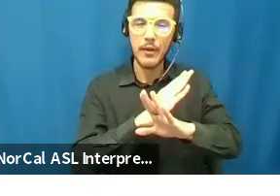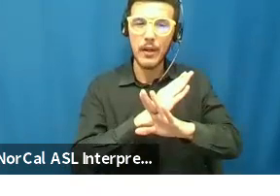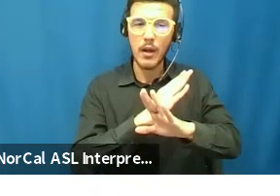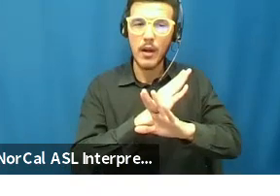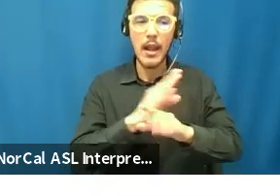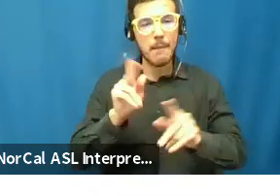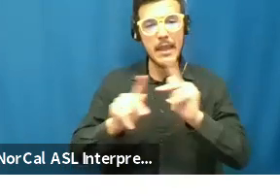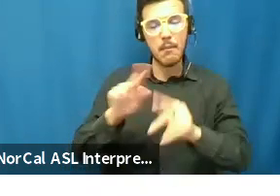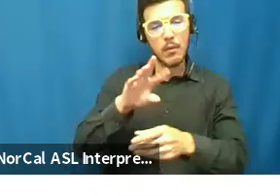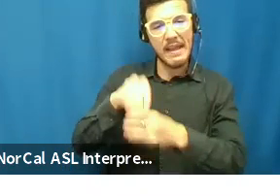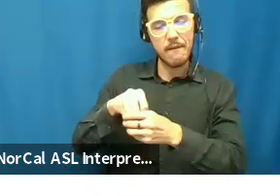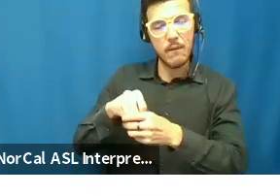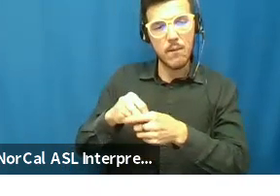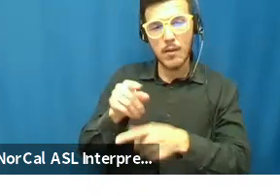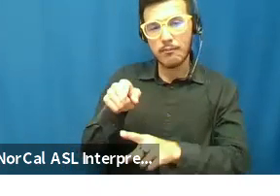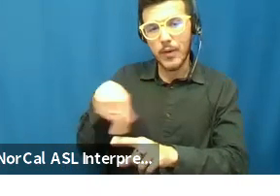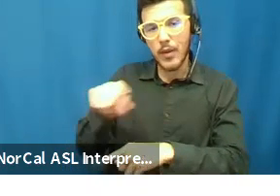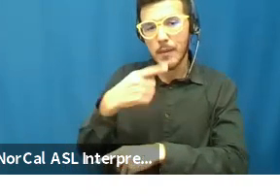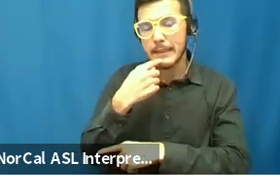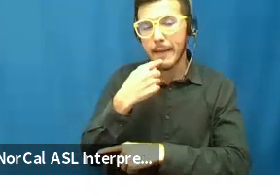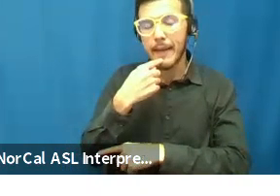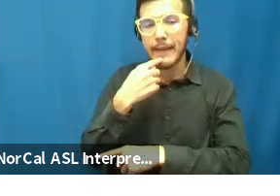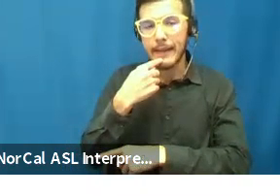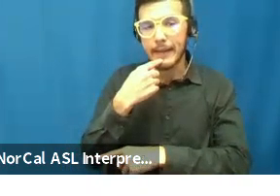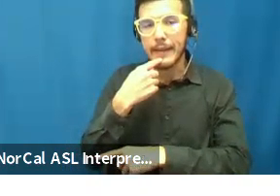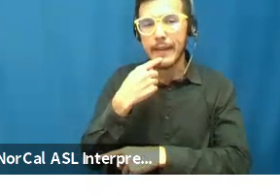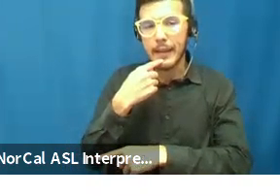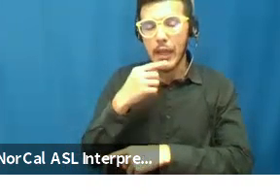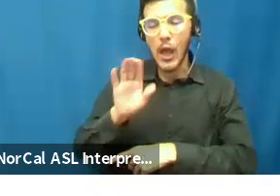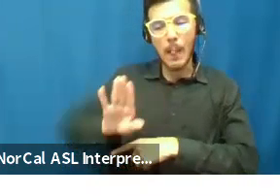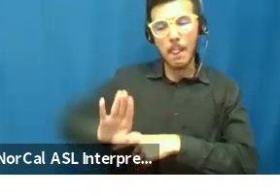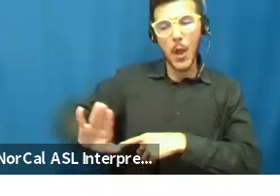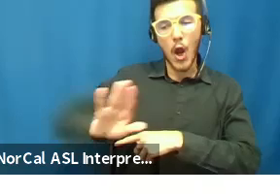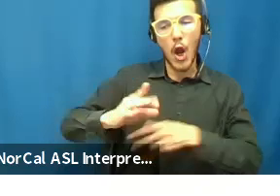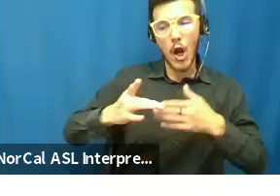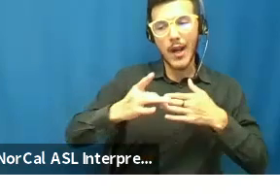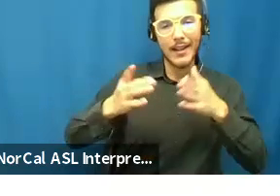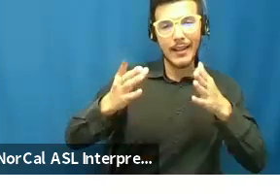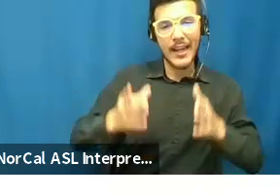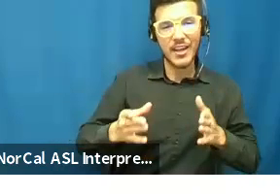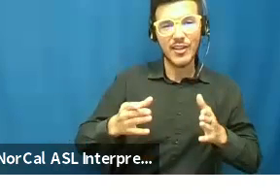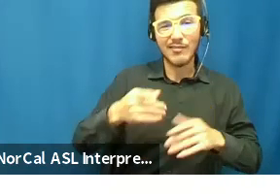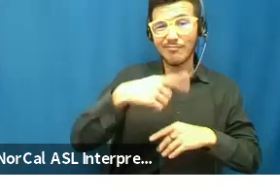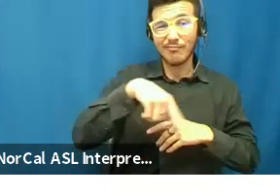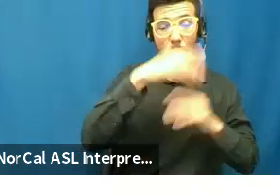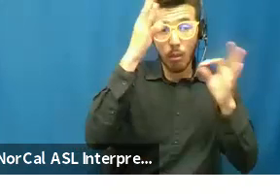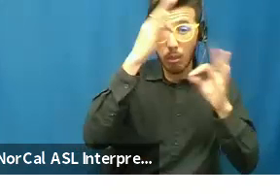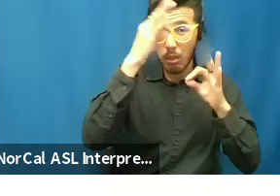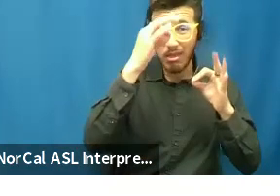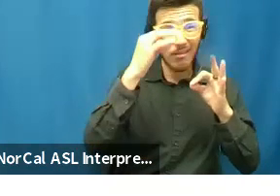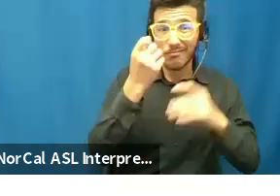about how many times their leaders were not necessarily aware or understood that the